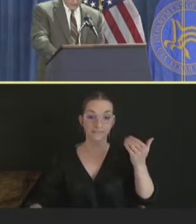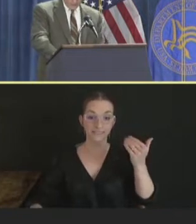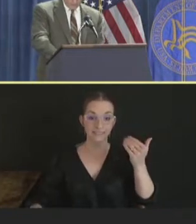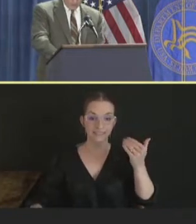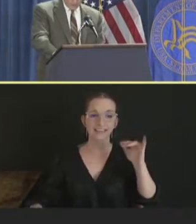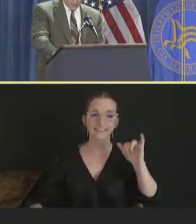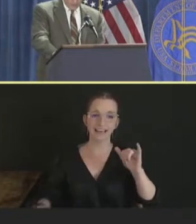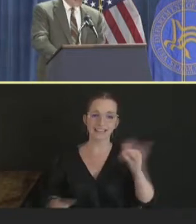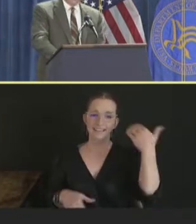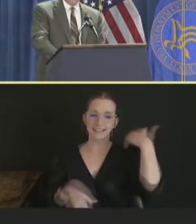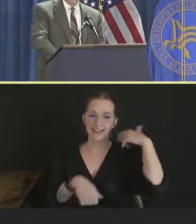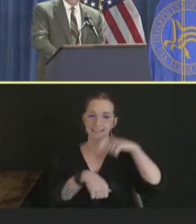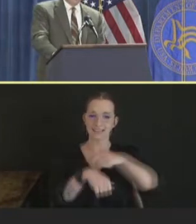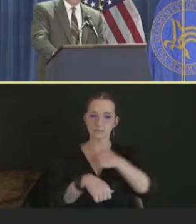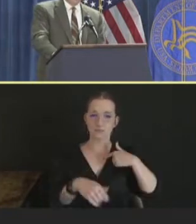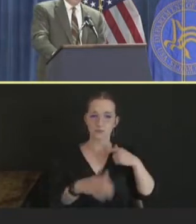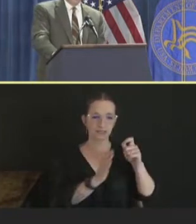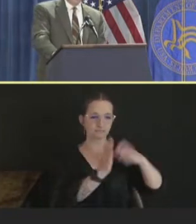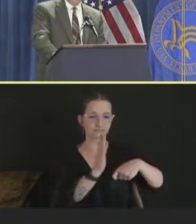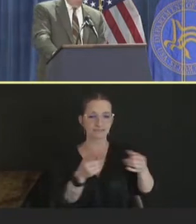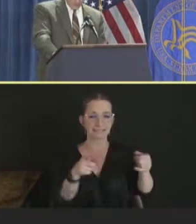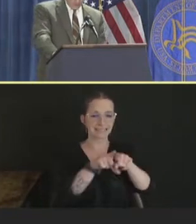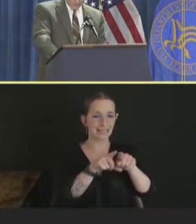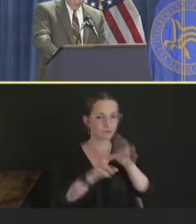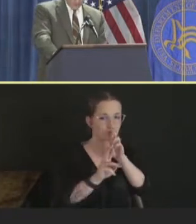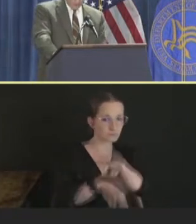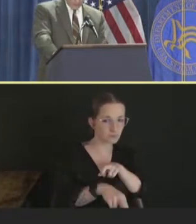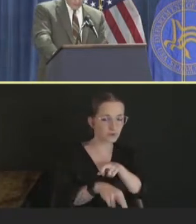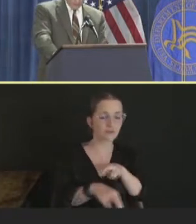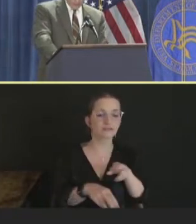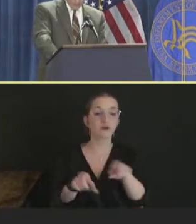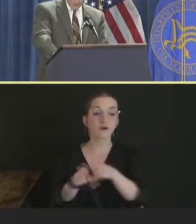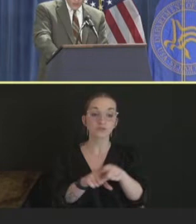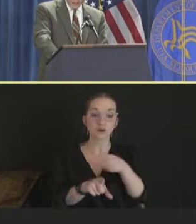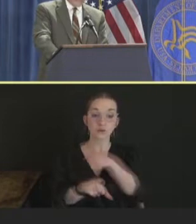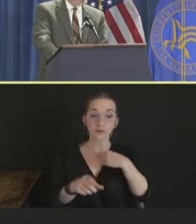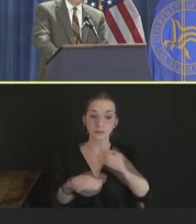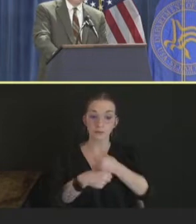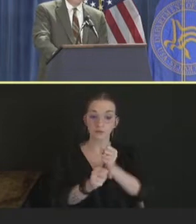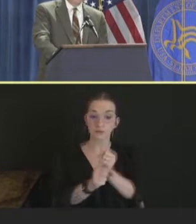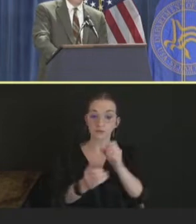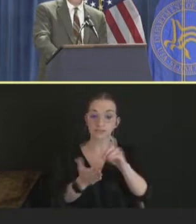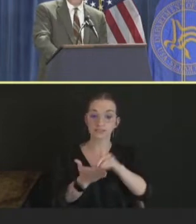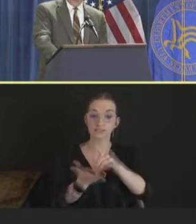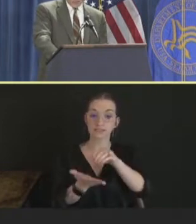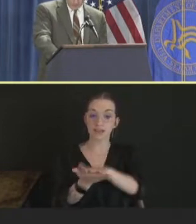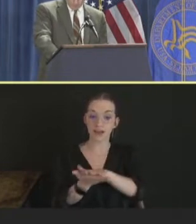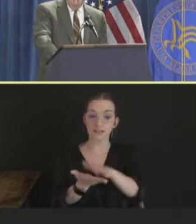this process. We're also to produce a document that recommended new and implementable strategies and approaches